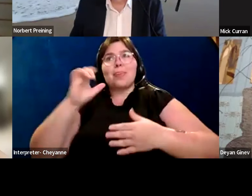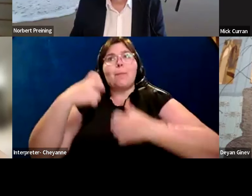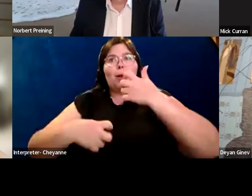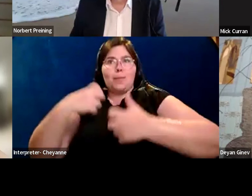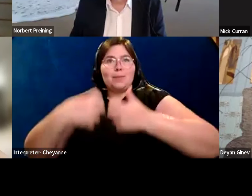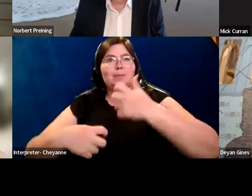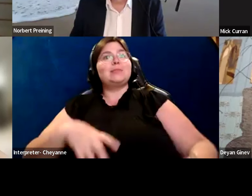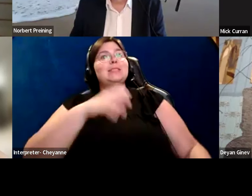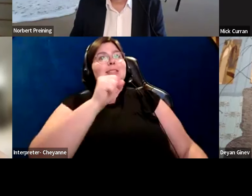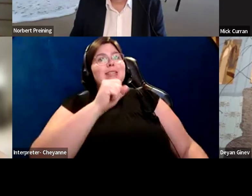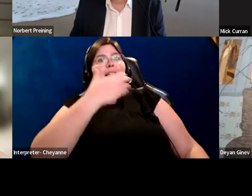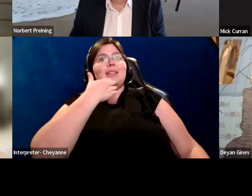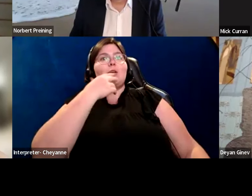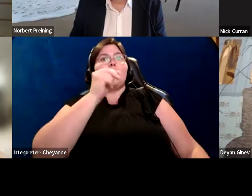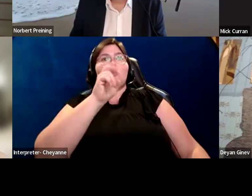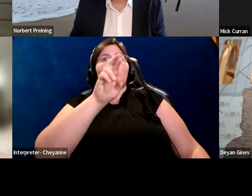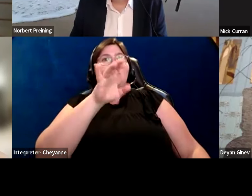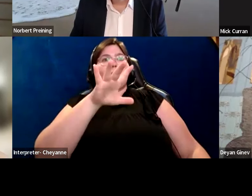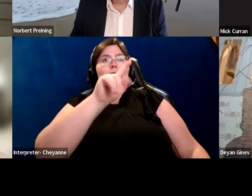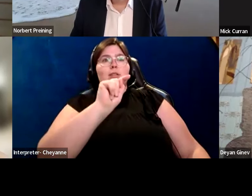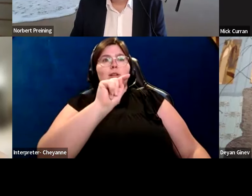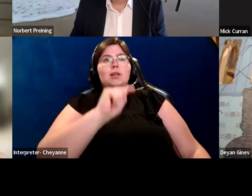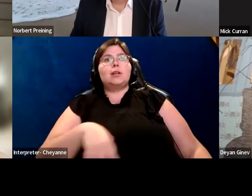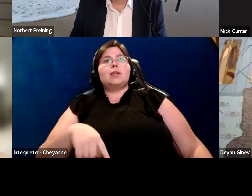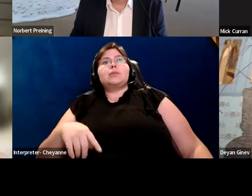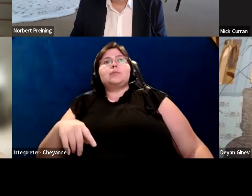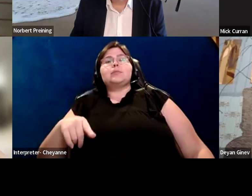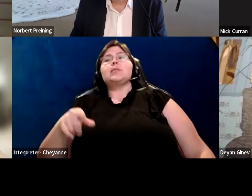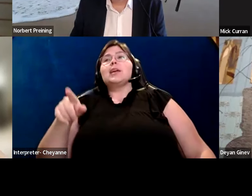Norbert. Hello, everyone. I'm Norbert Preining.